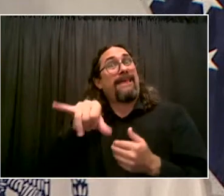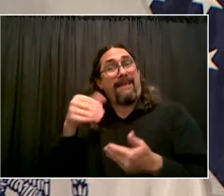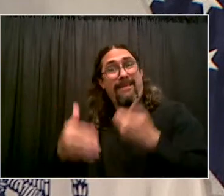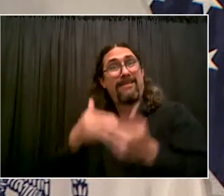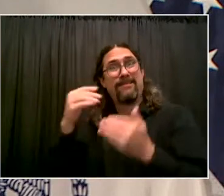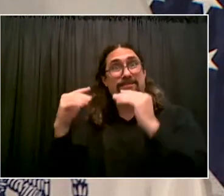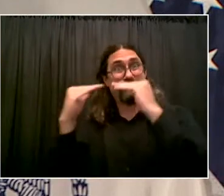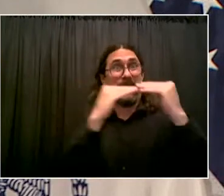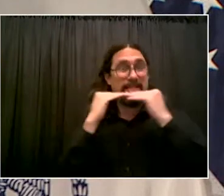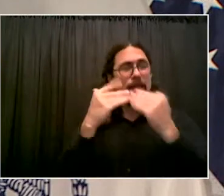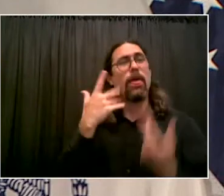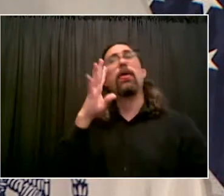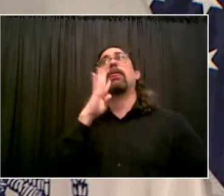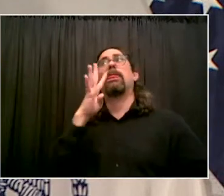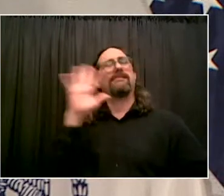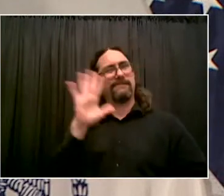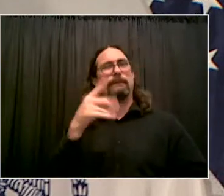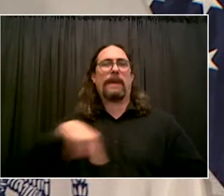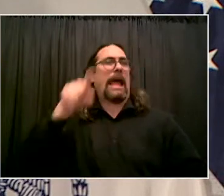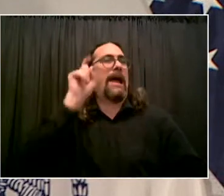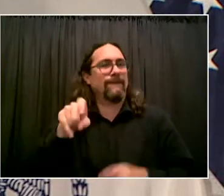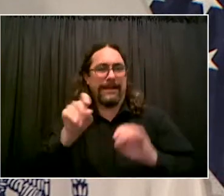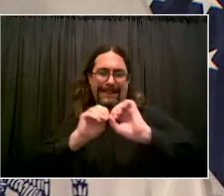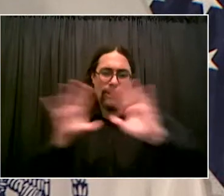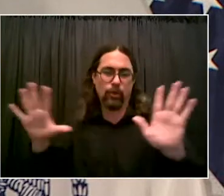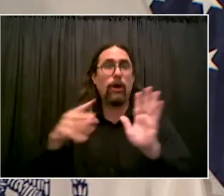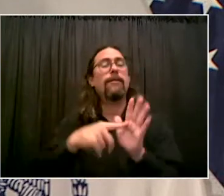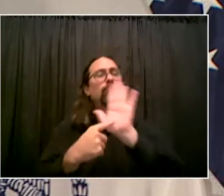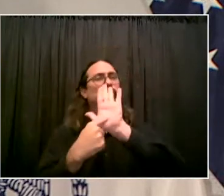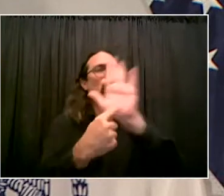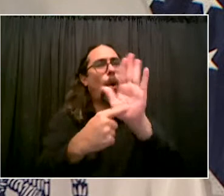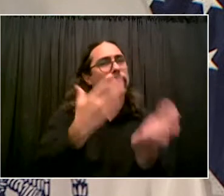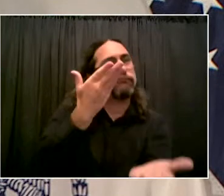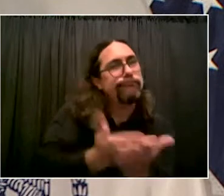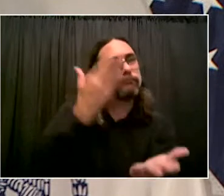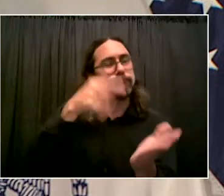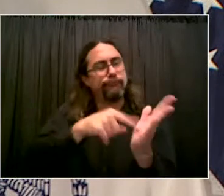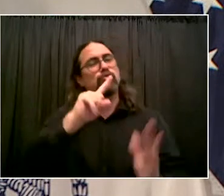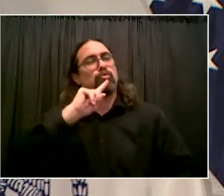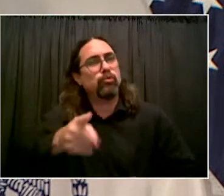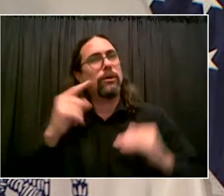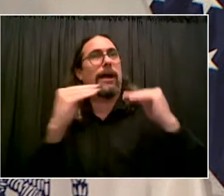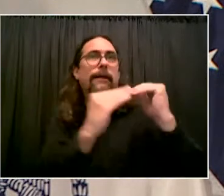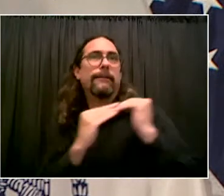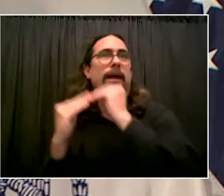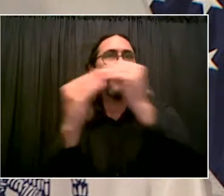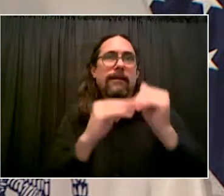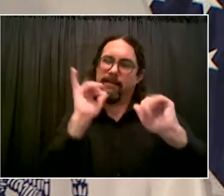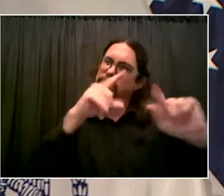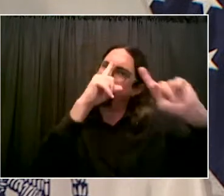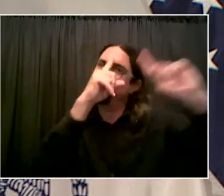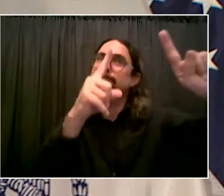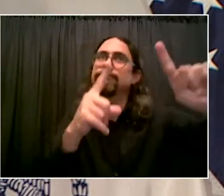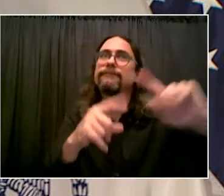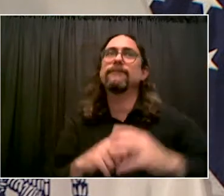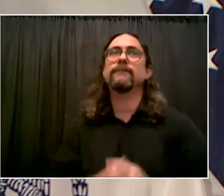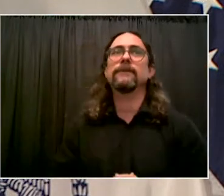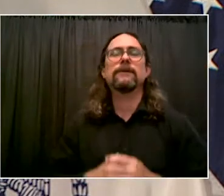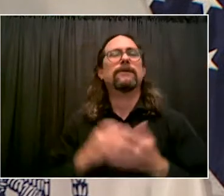BUT WE WILL SHOW